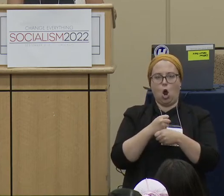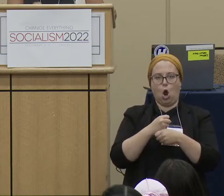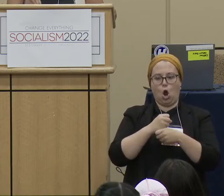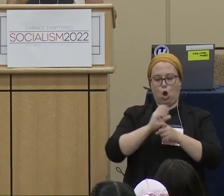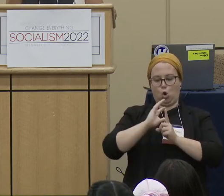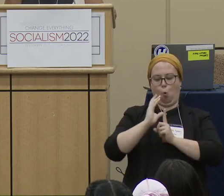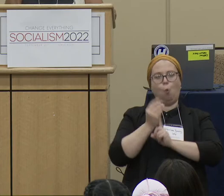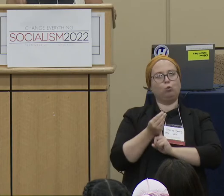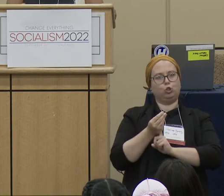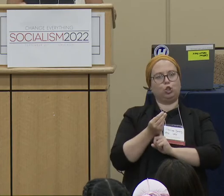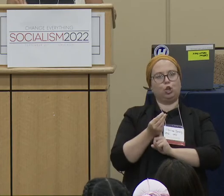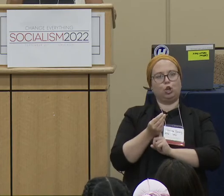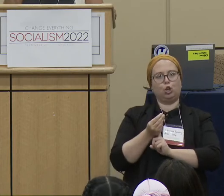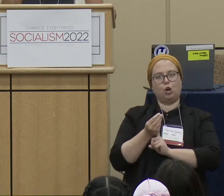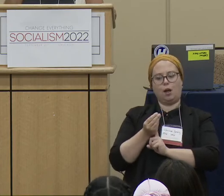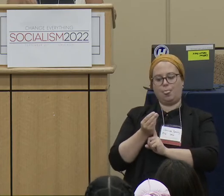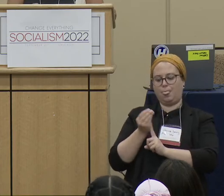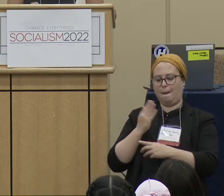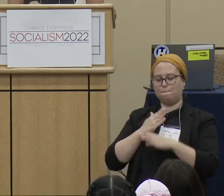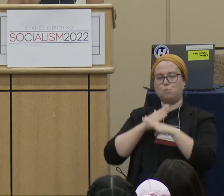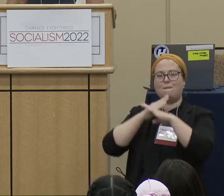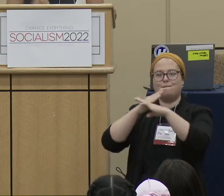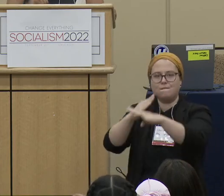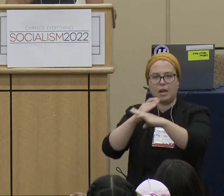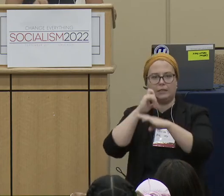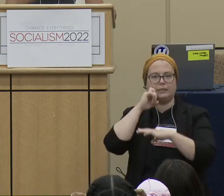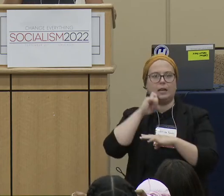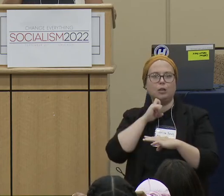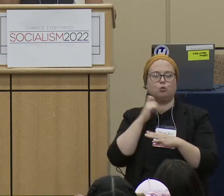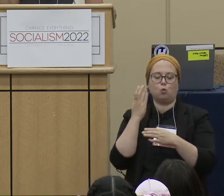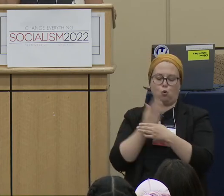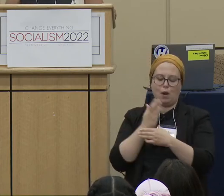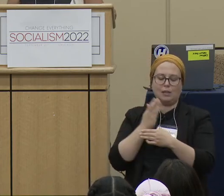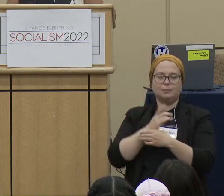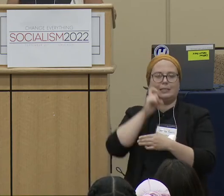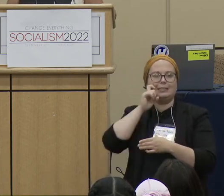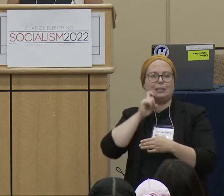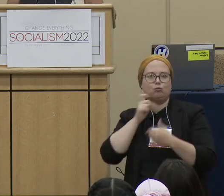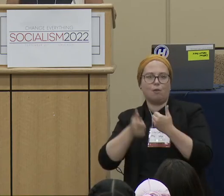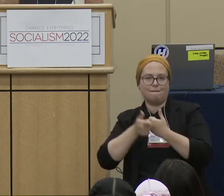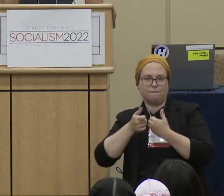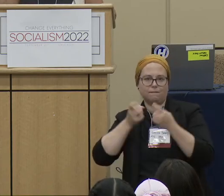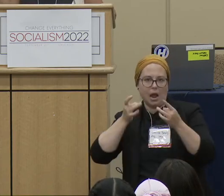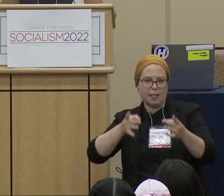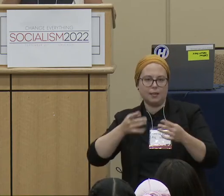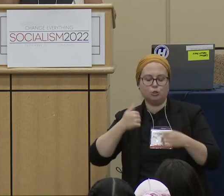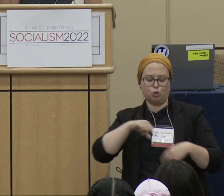that the biggest challenge is to create a culture that prevents sexual harassment and sexual violence in the first